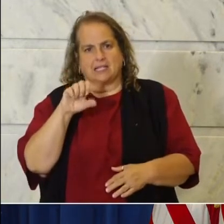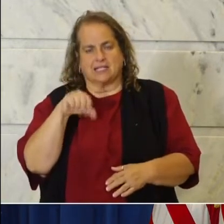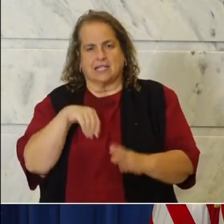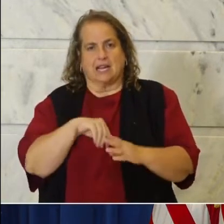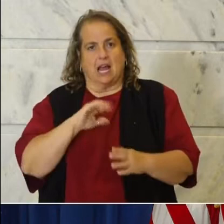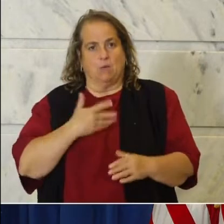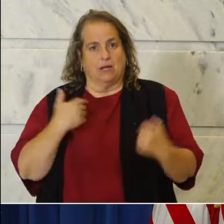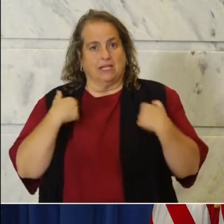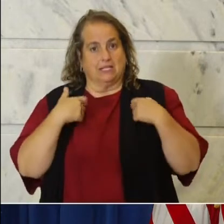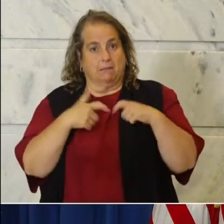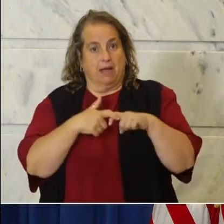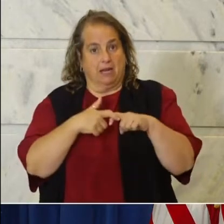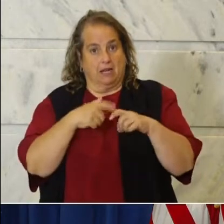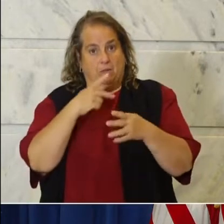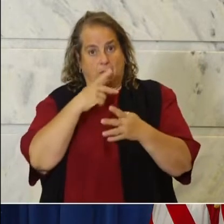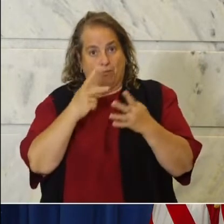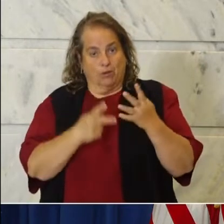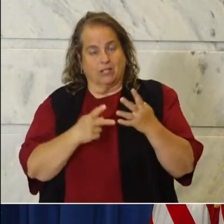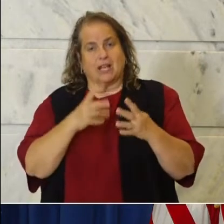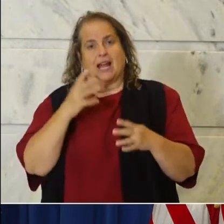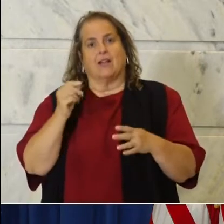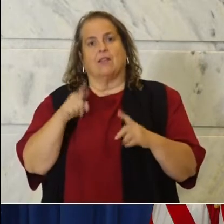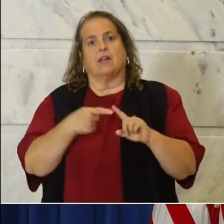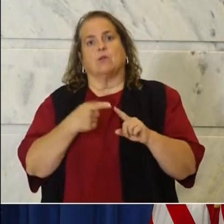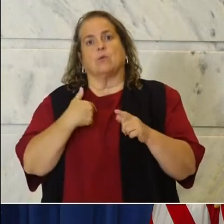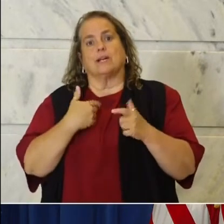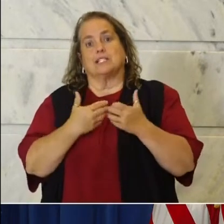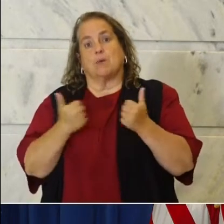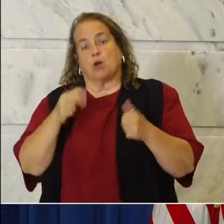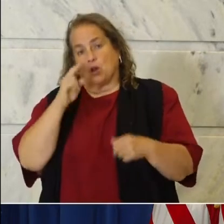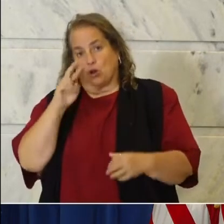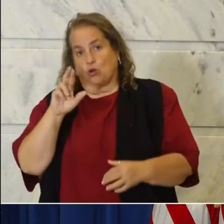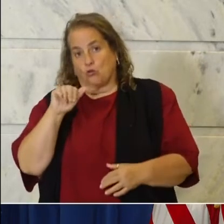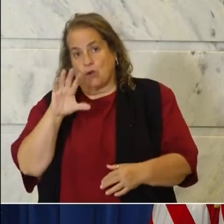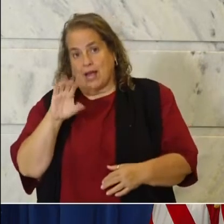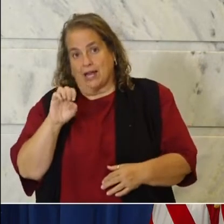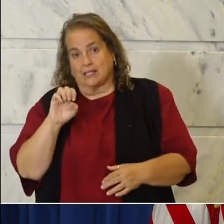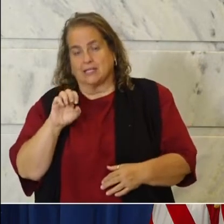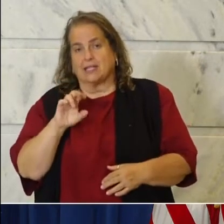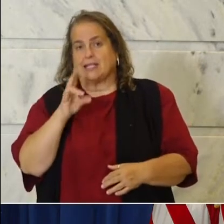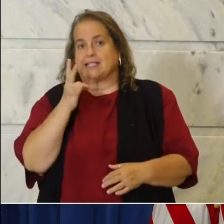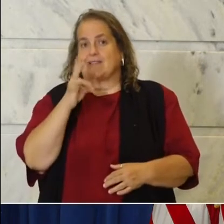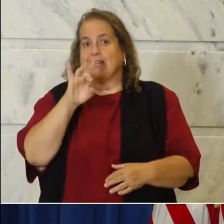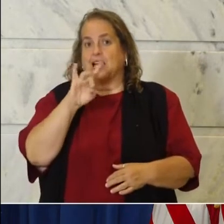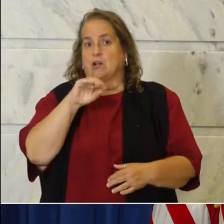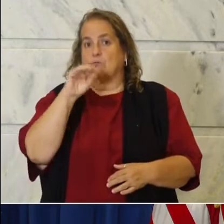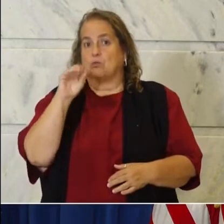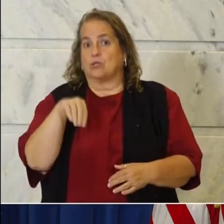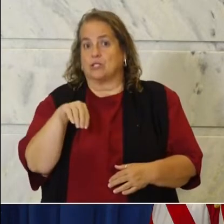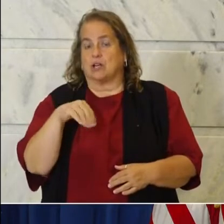Hispanic population. And then when we separately look at race 78% white,